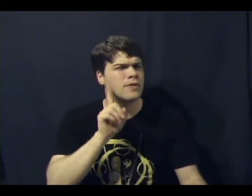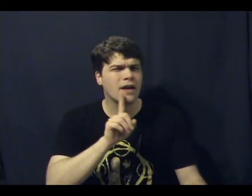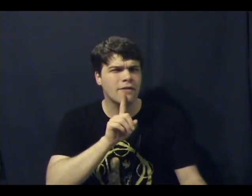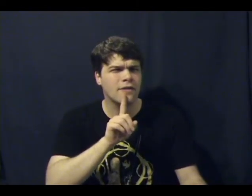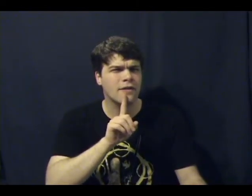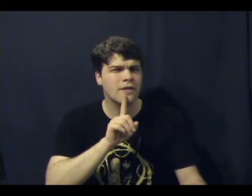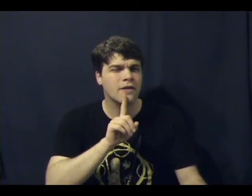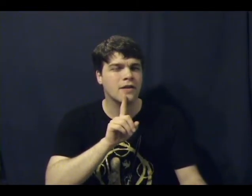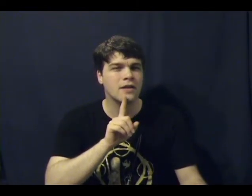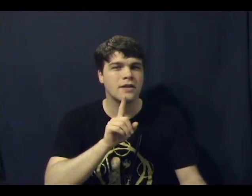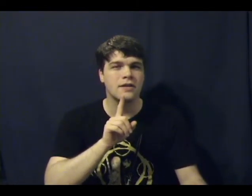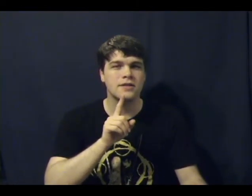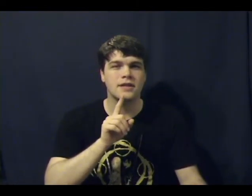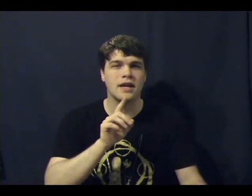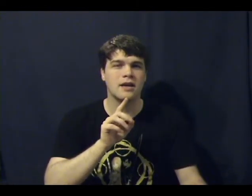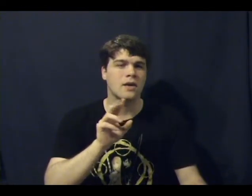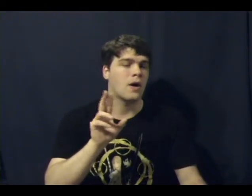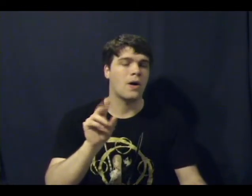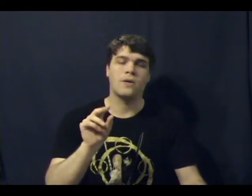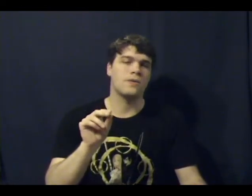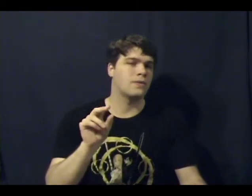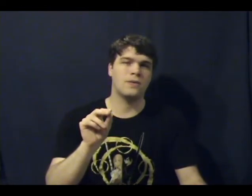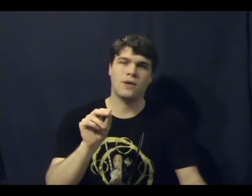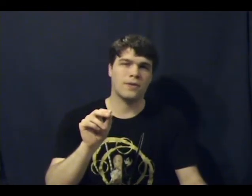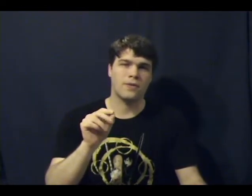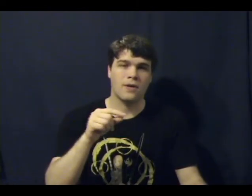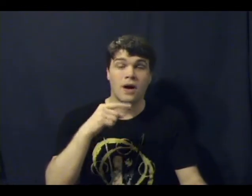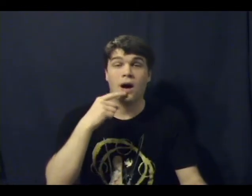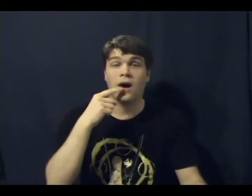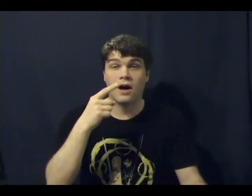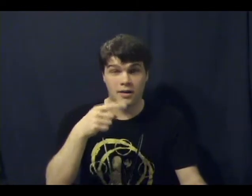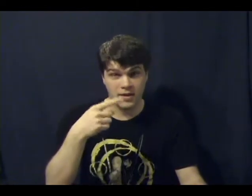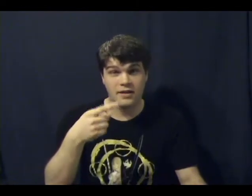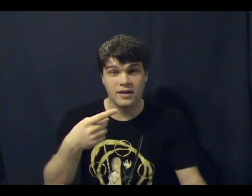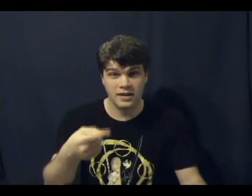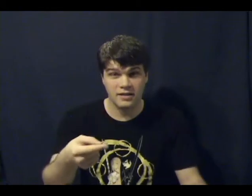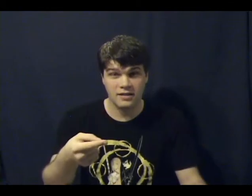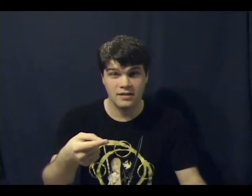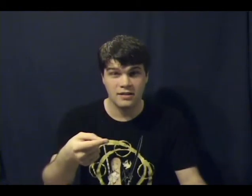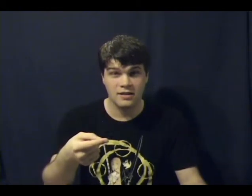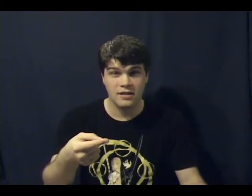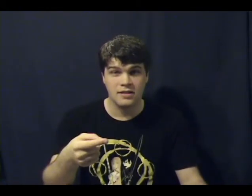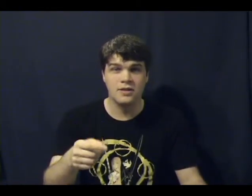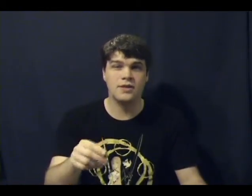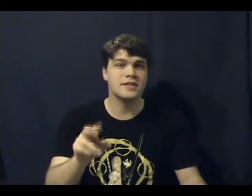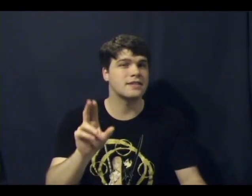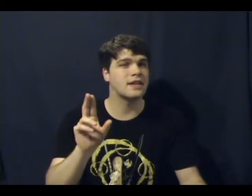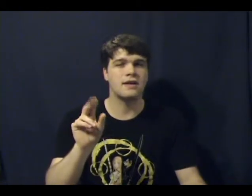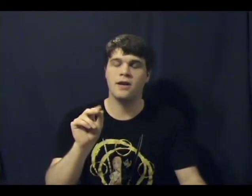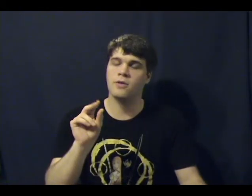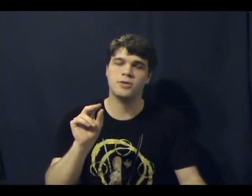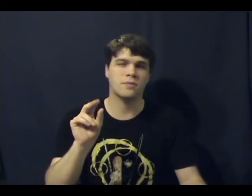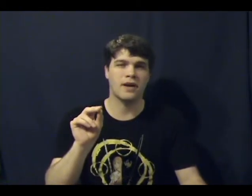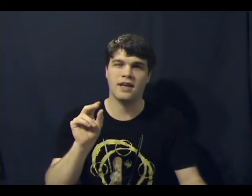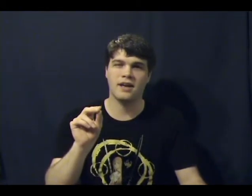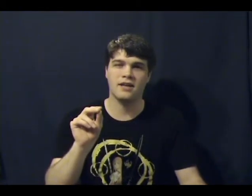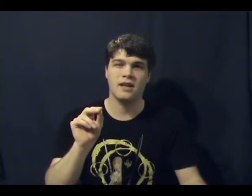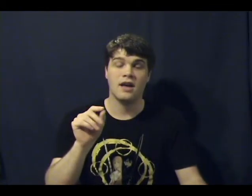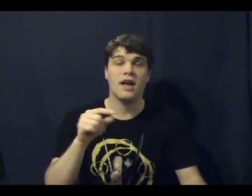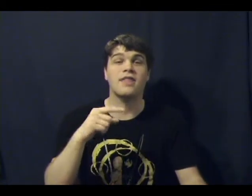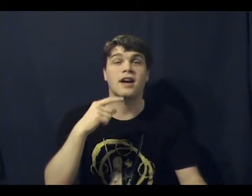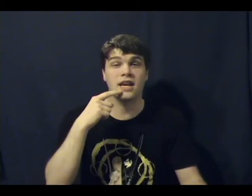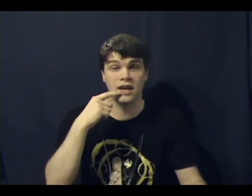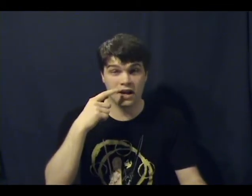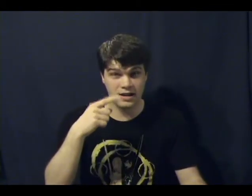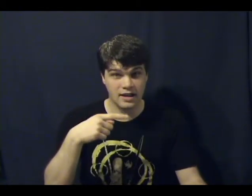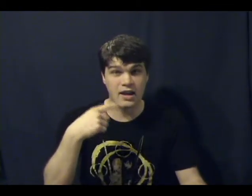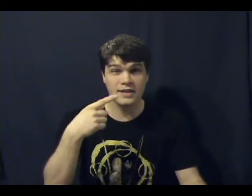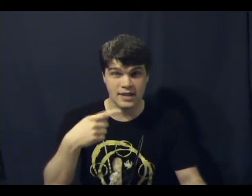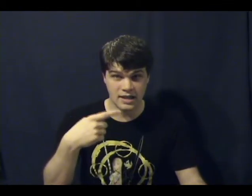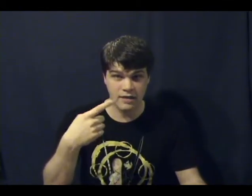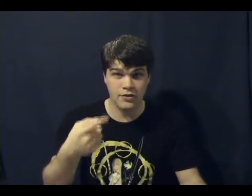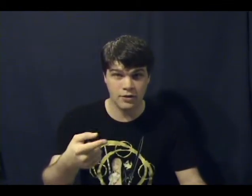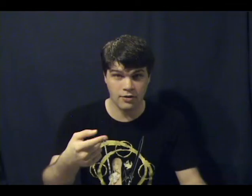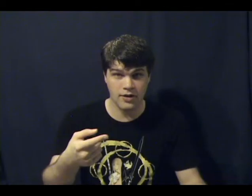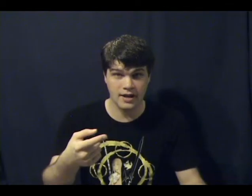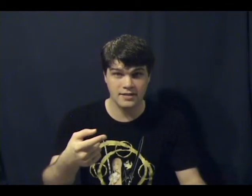You deaf? You say, no no, I'm hearing. Notice I said no, shook my head and then I nodded it as I gave the correct